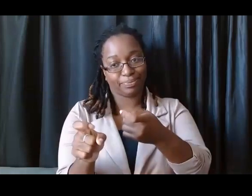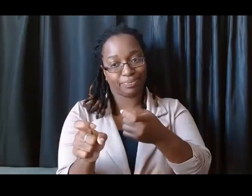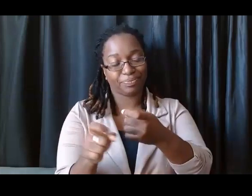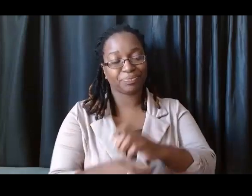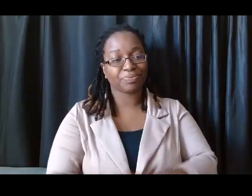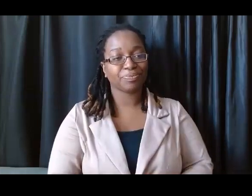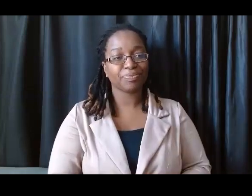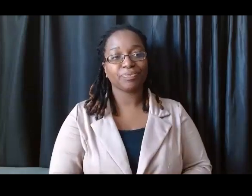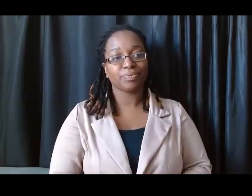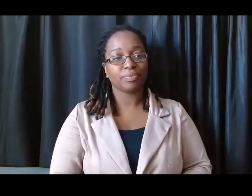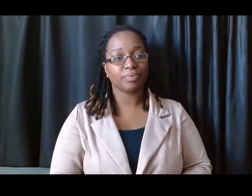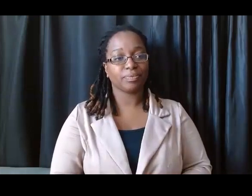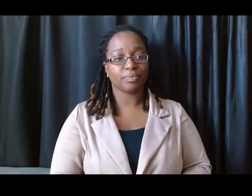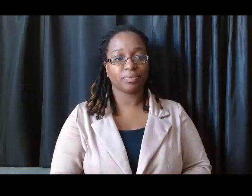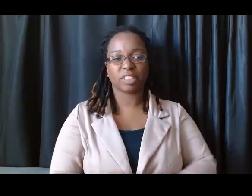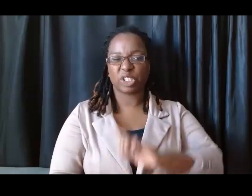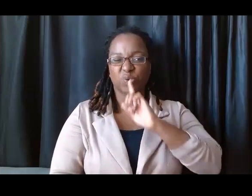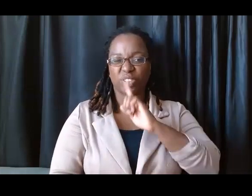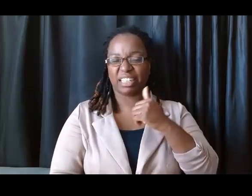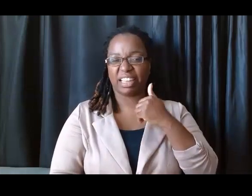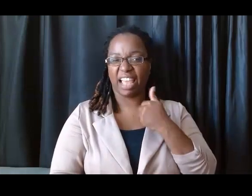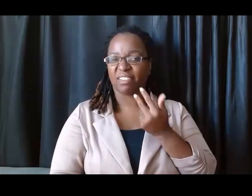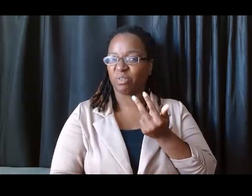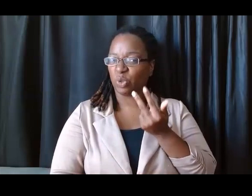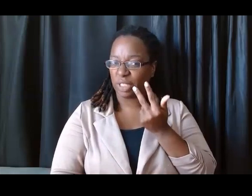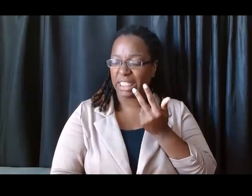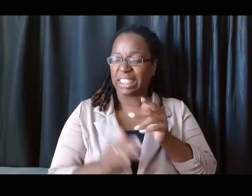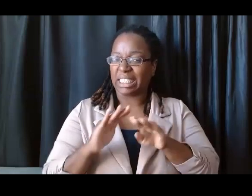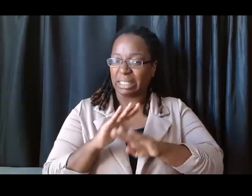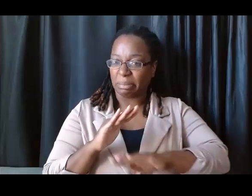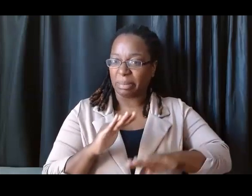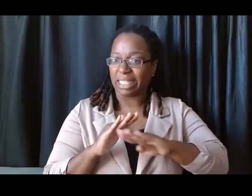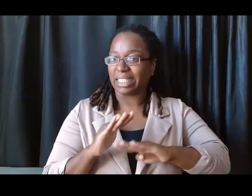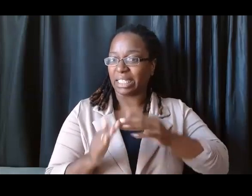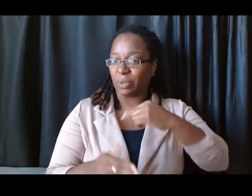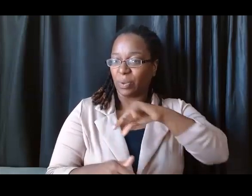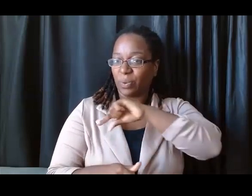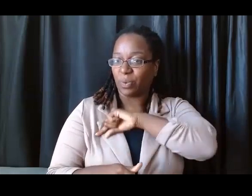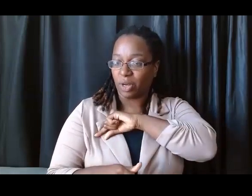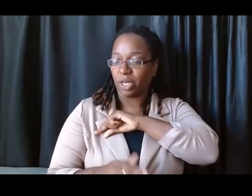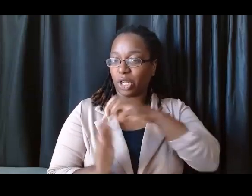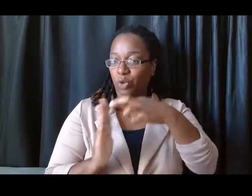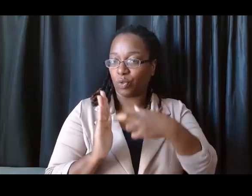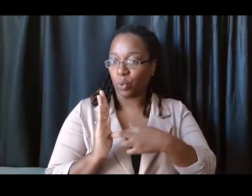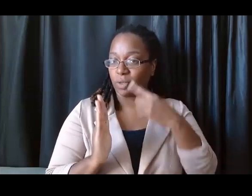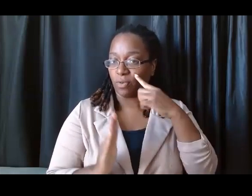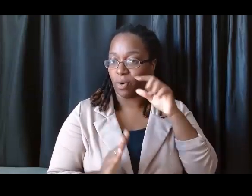So there's really three basic eligibility rules for SSI, which I will touch on here.